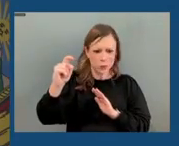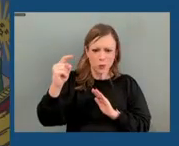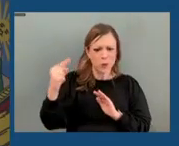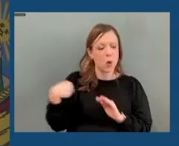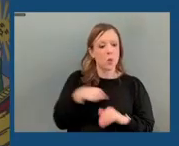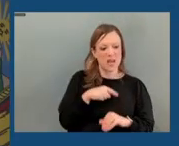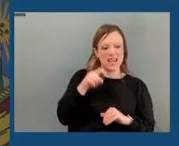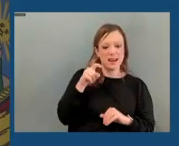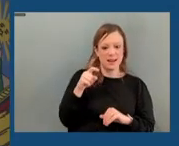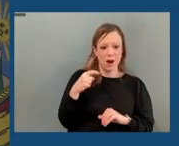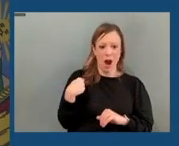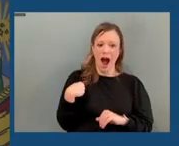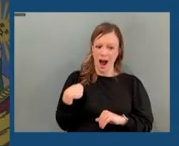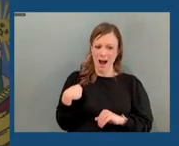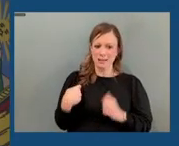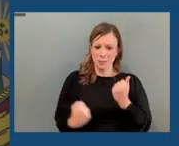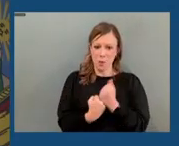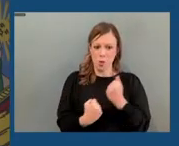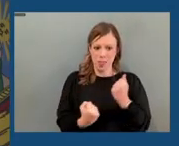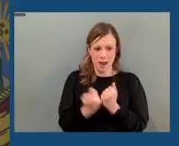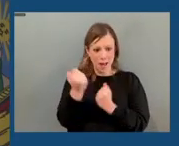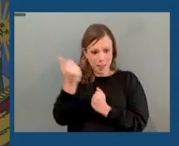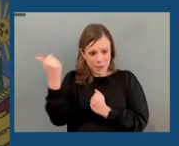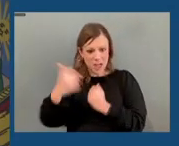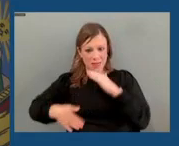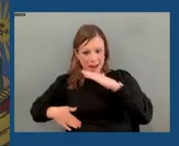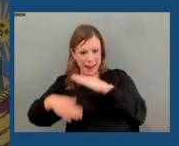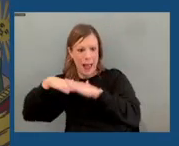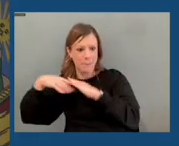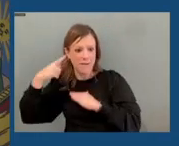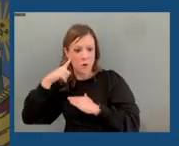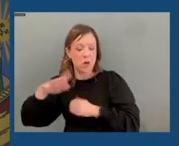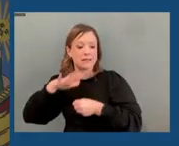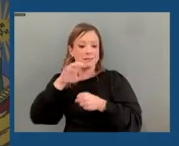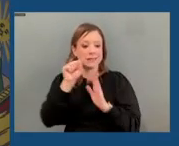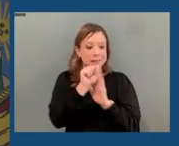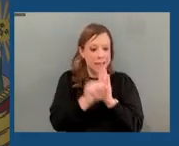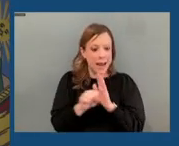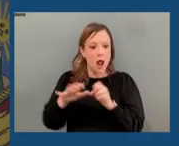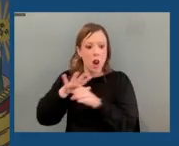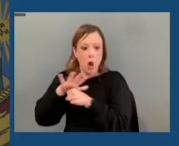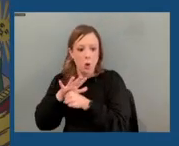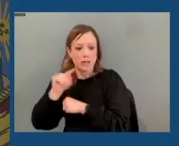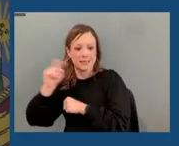the elimination of the, the cap on the state and local tax deduction because I want to make sure that people can stay here because,